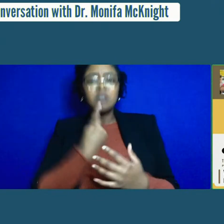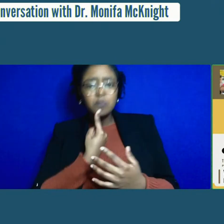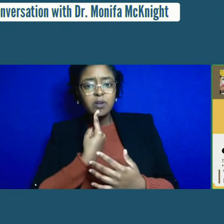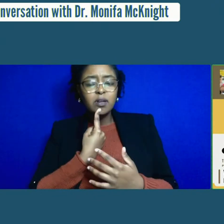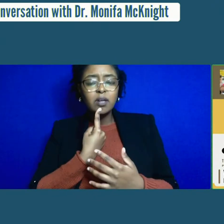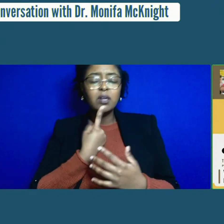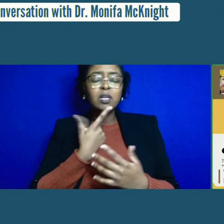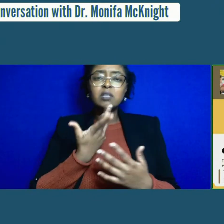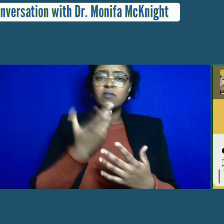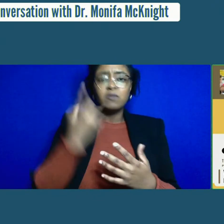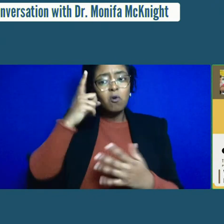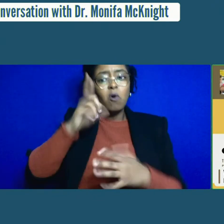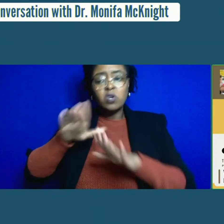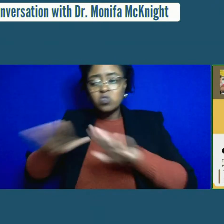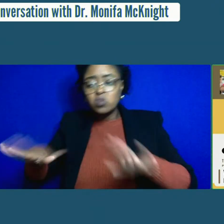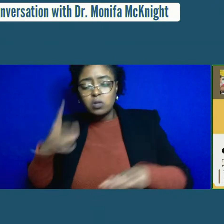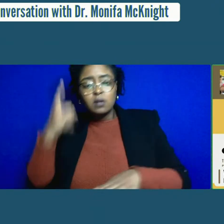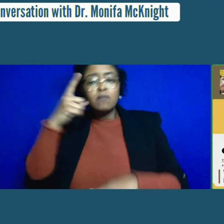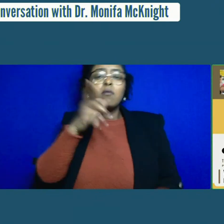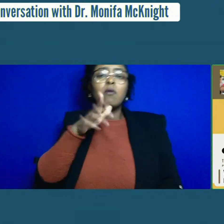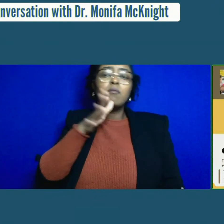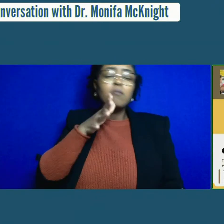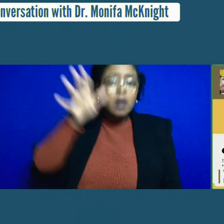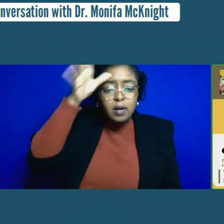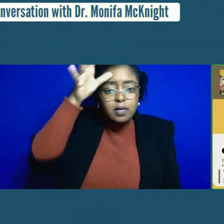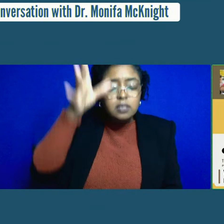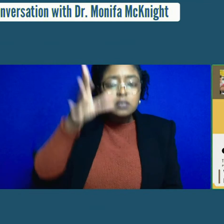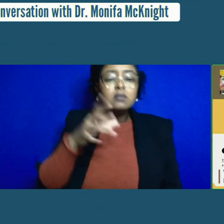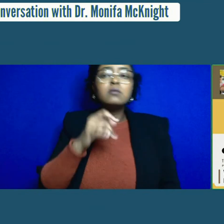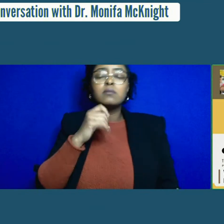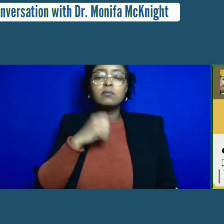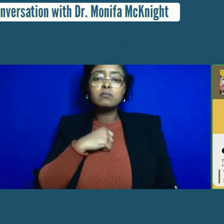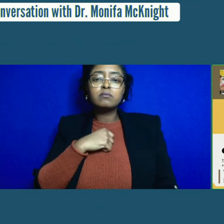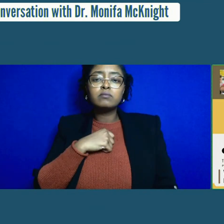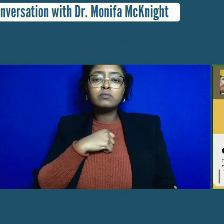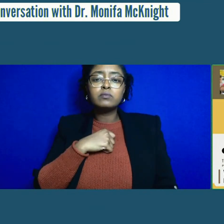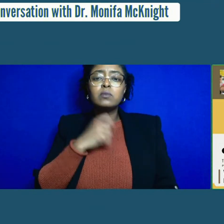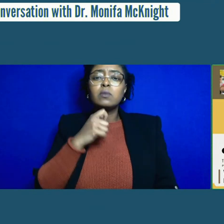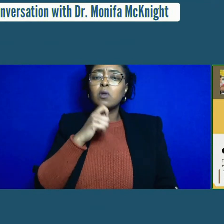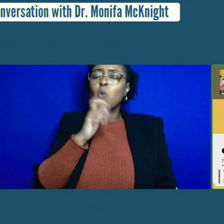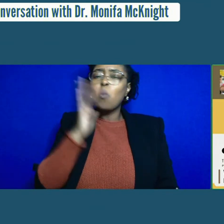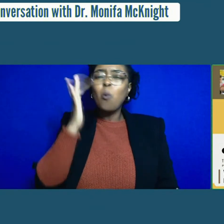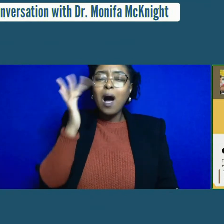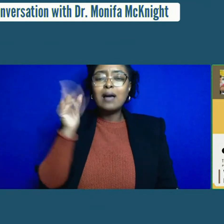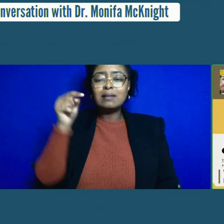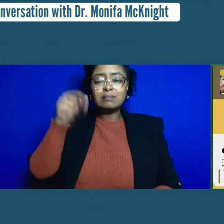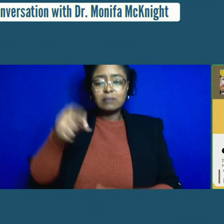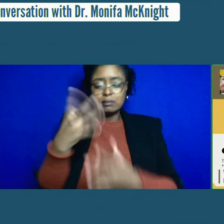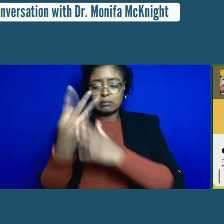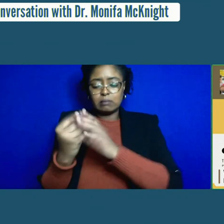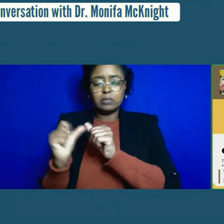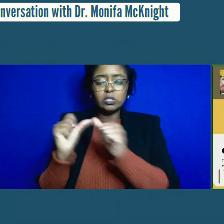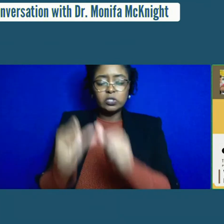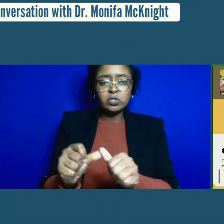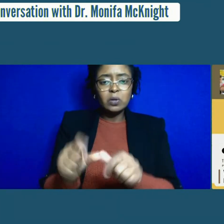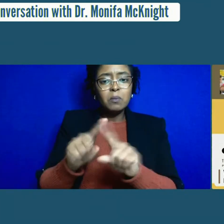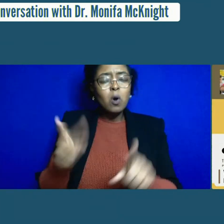because, as you can imagine, it's very disheartening. It's disheartening for our Children. It's disheartening for our